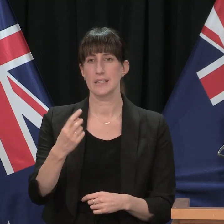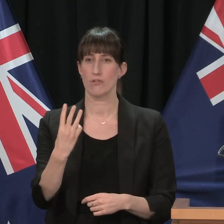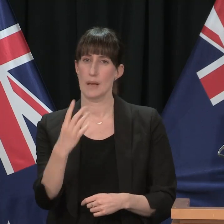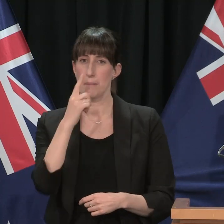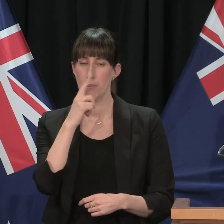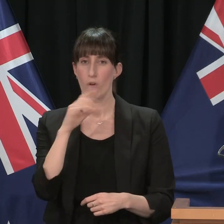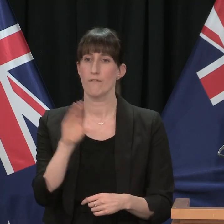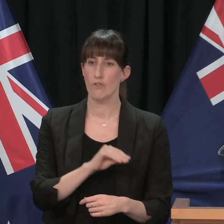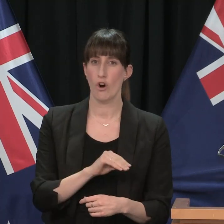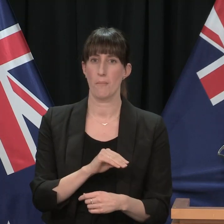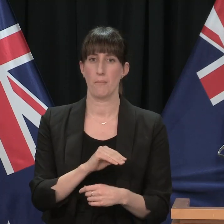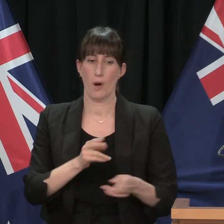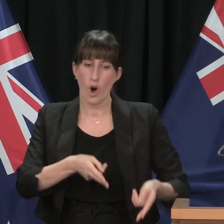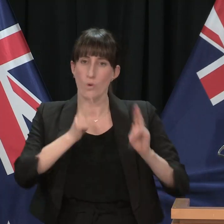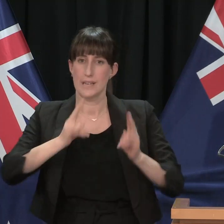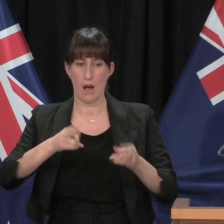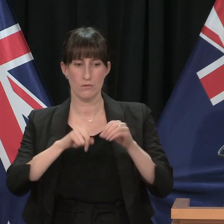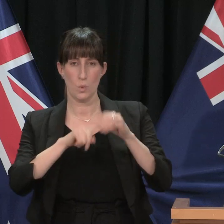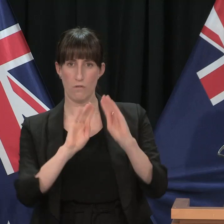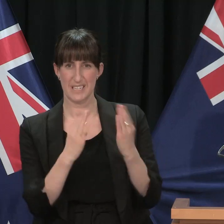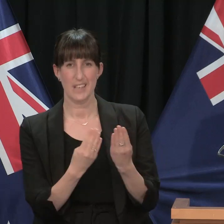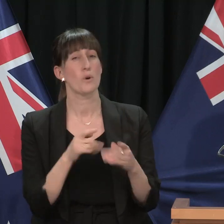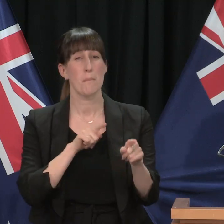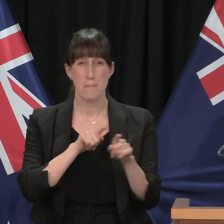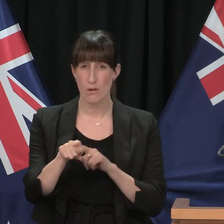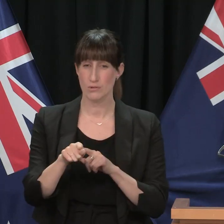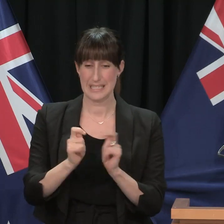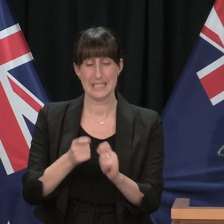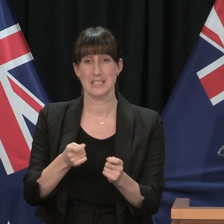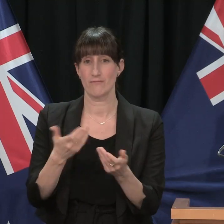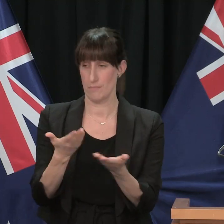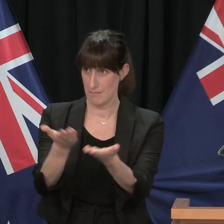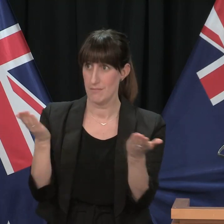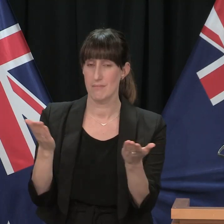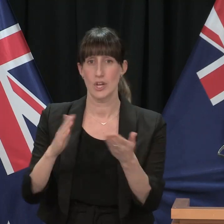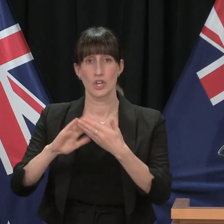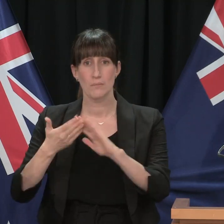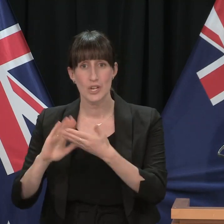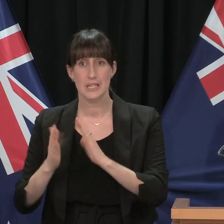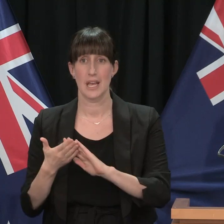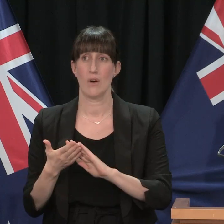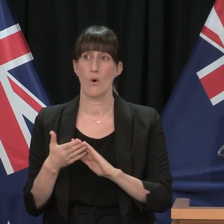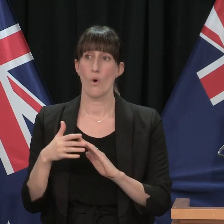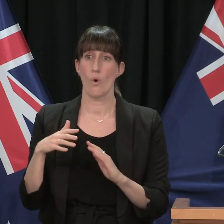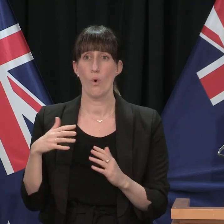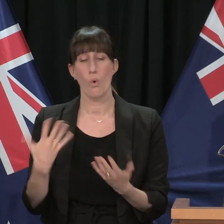1,608 tests. Of those, 383 were of swabs taken in managed